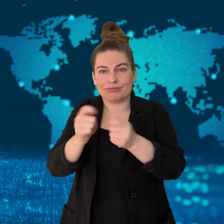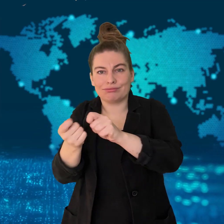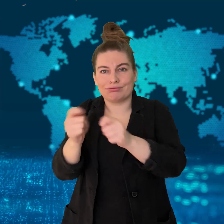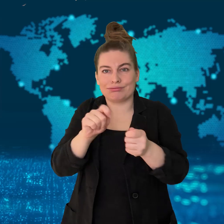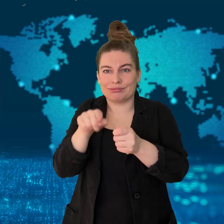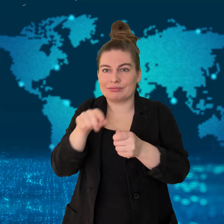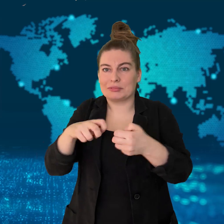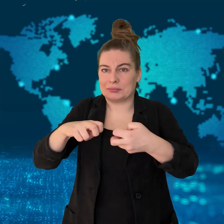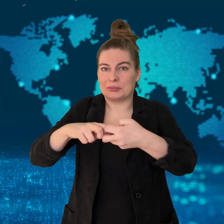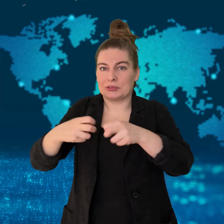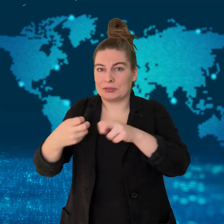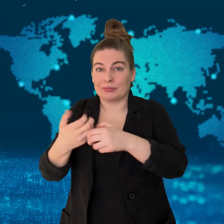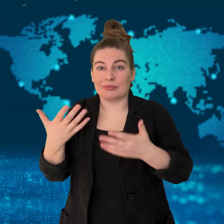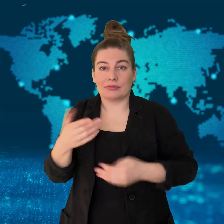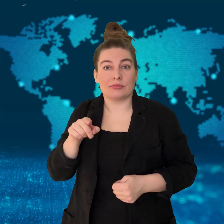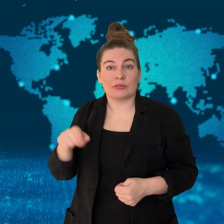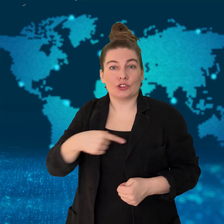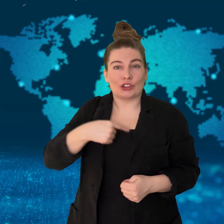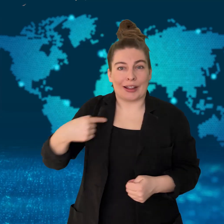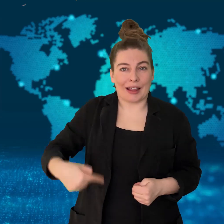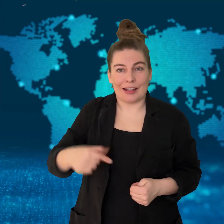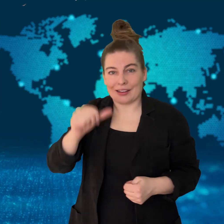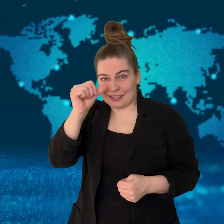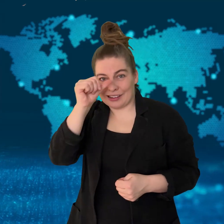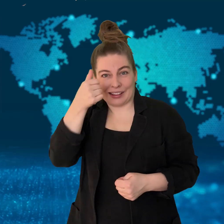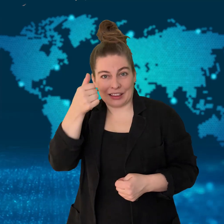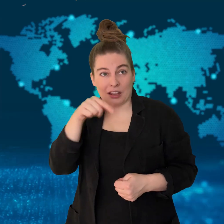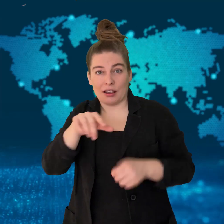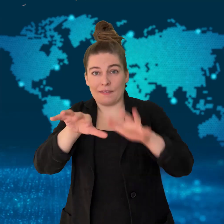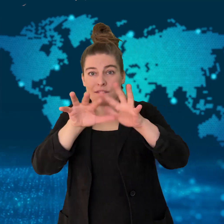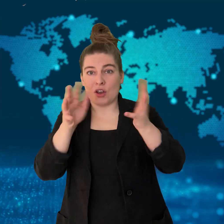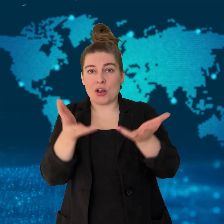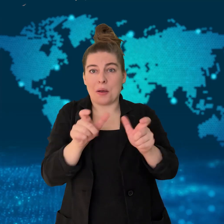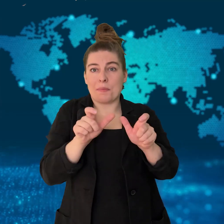the country, and the pressure has not